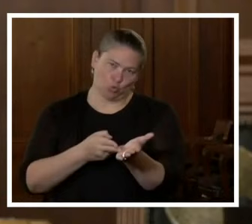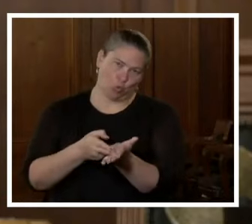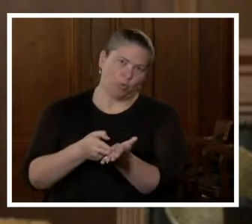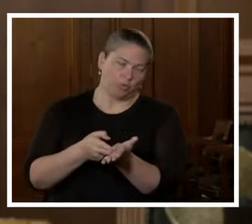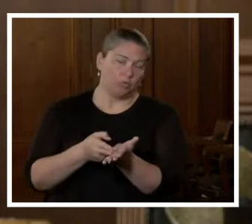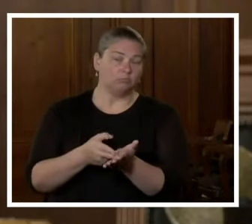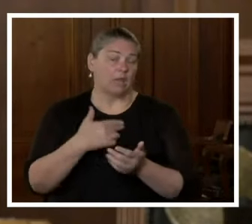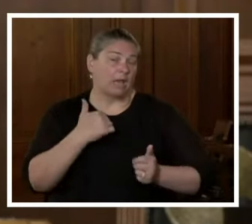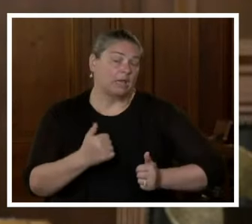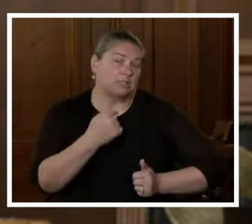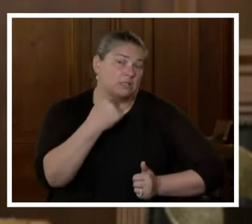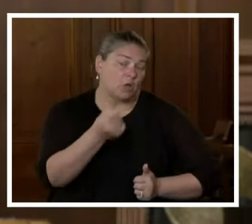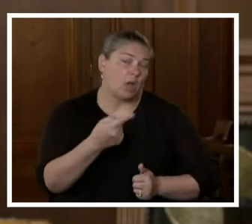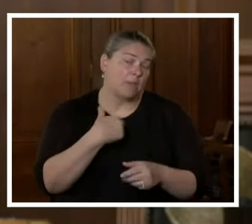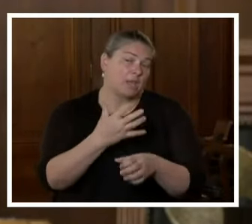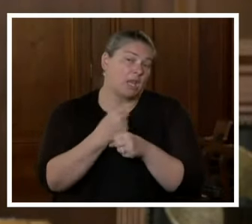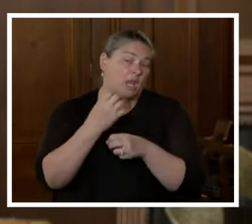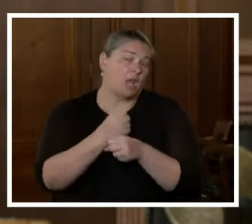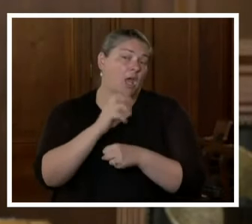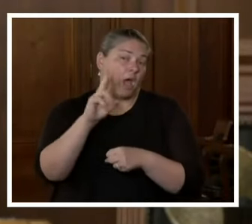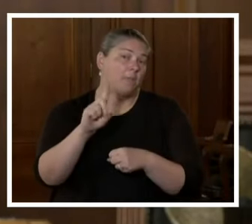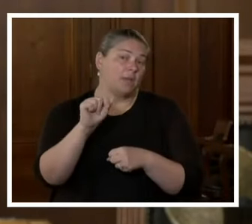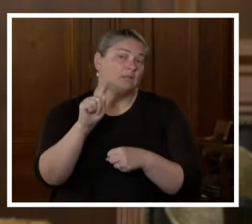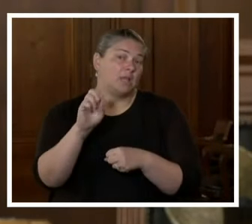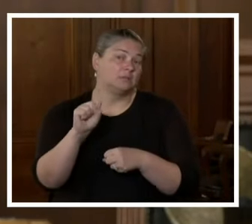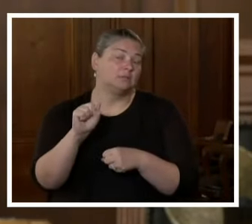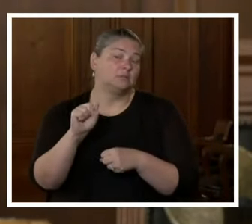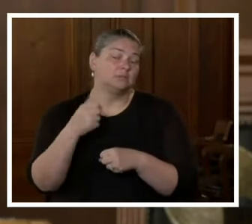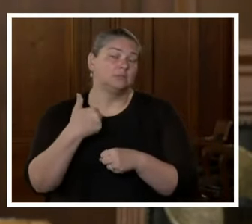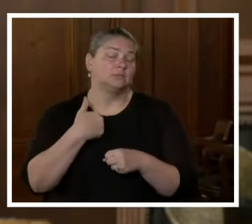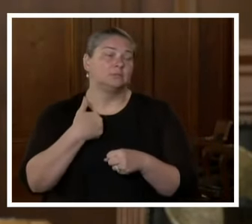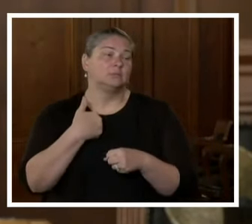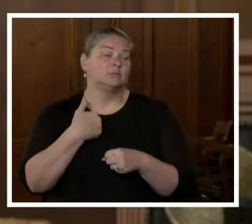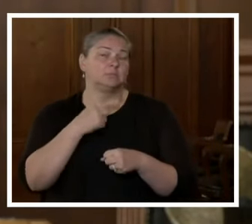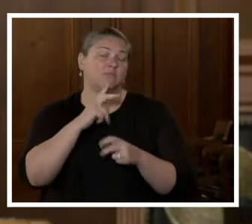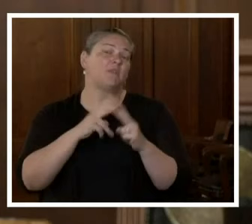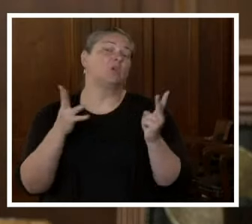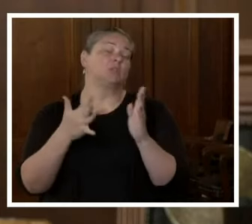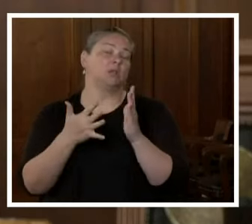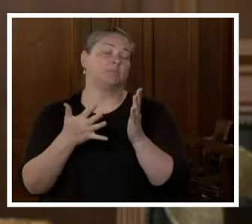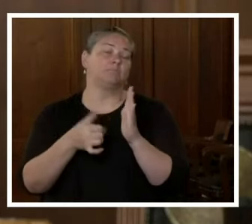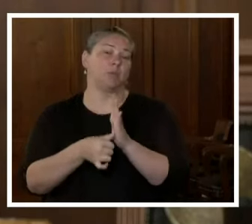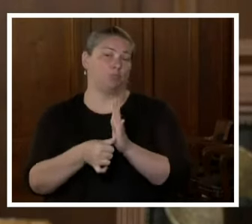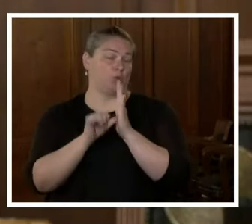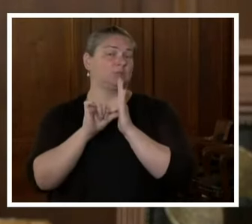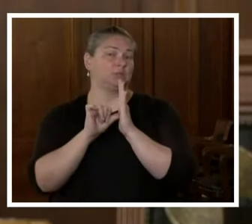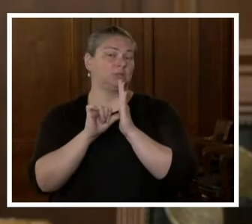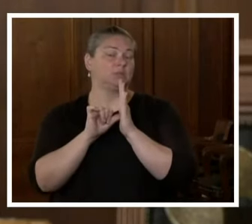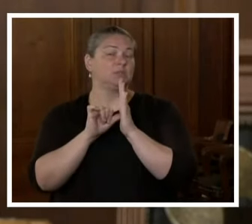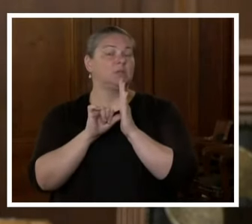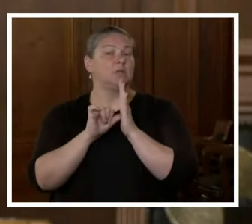WE HAVE PHYSICAL EVIDENCE. THOSE WOULD INCLUDE FIREARMS,